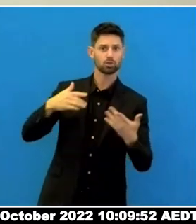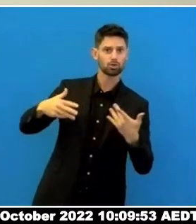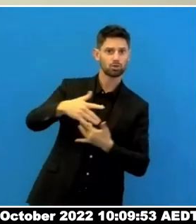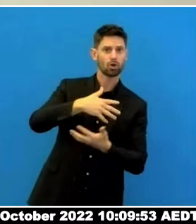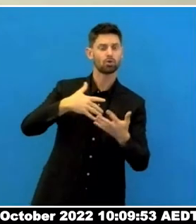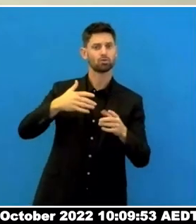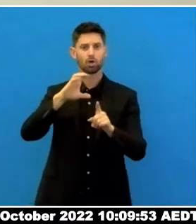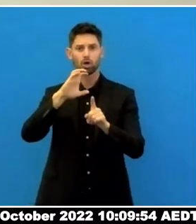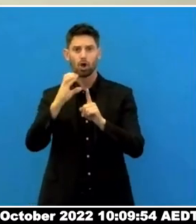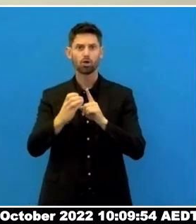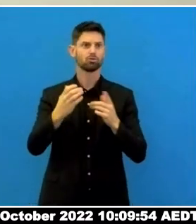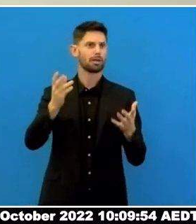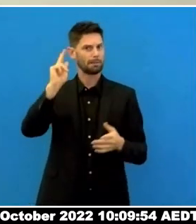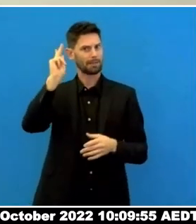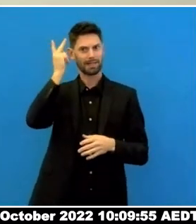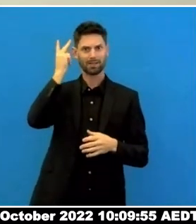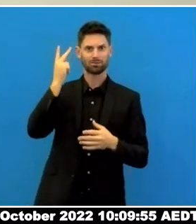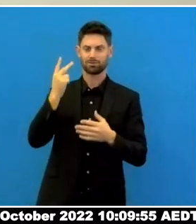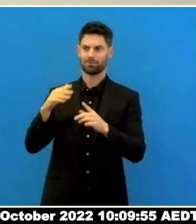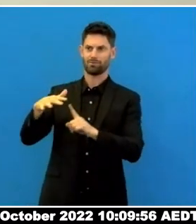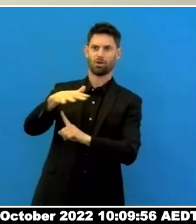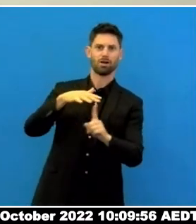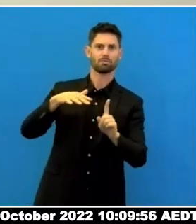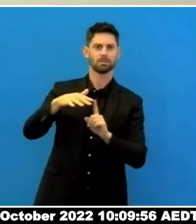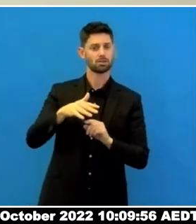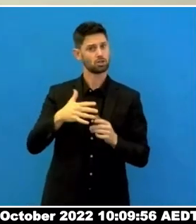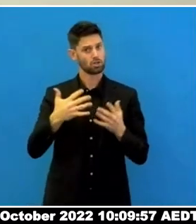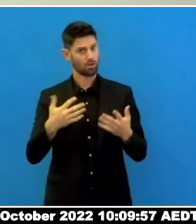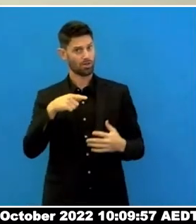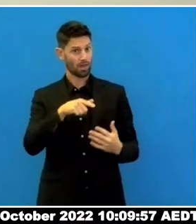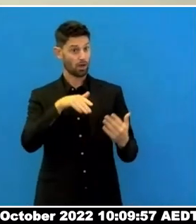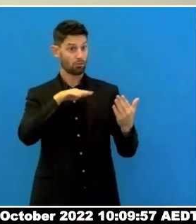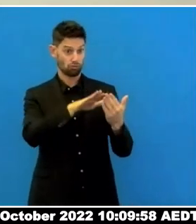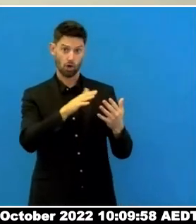The principle of intersectionality will guide the progress of the project.